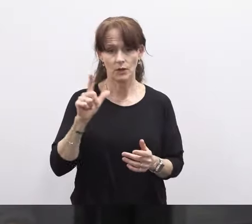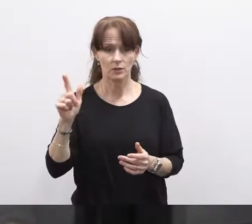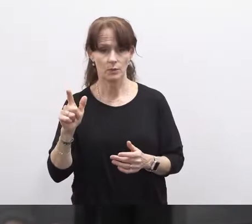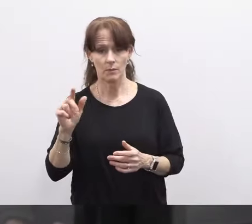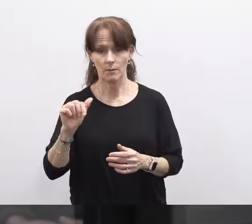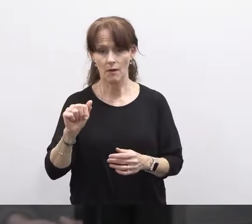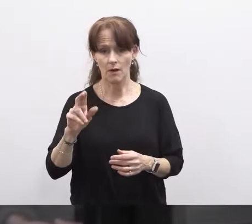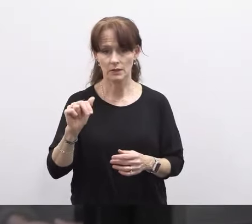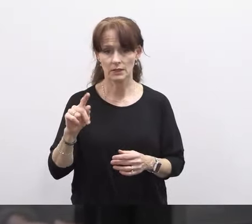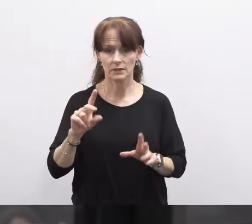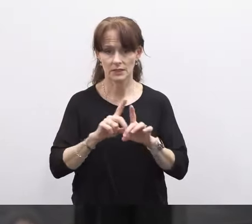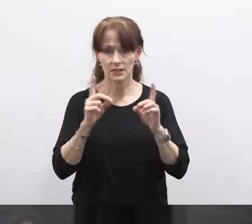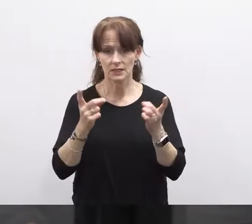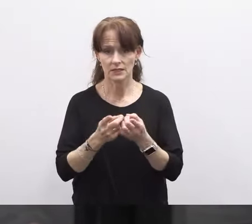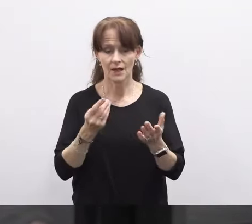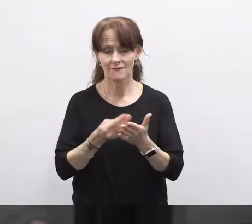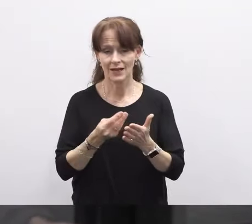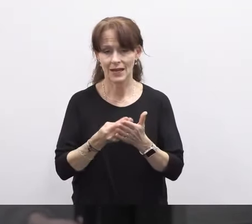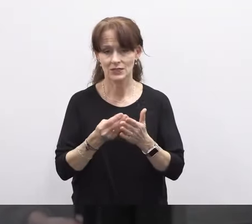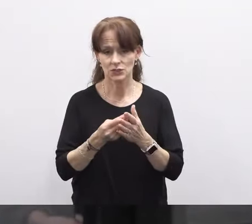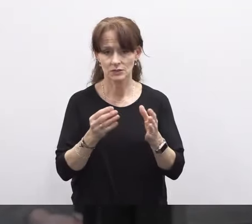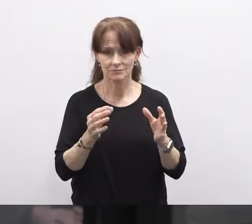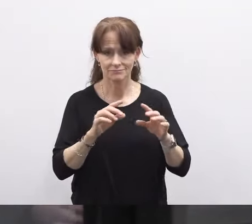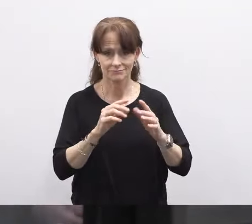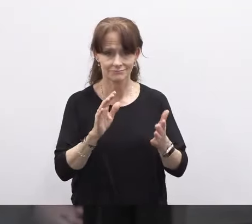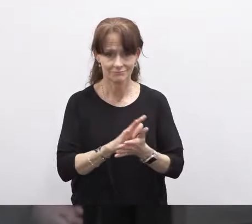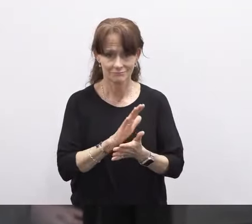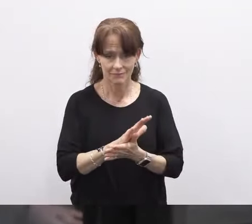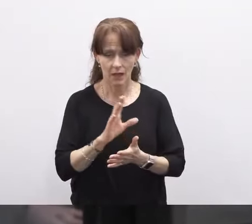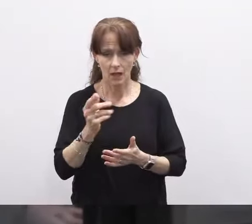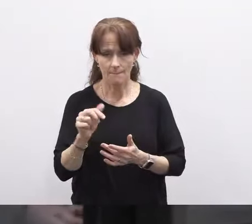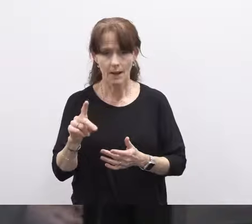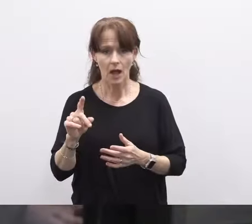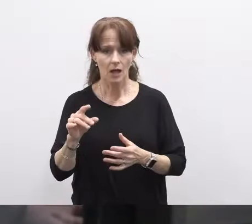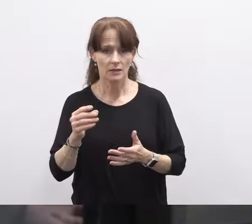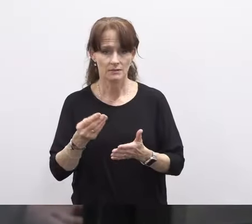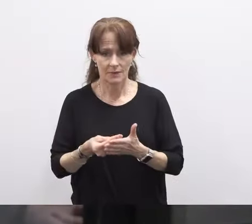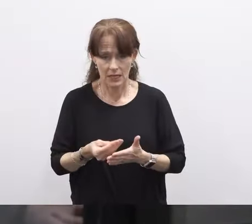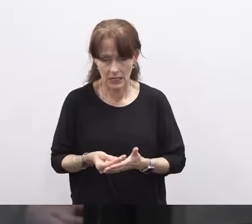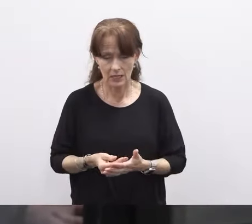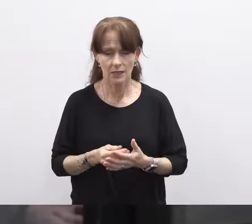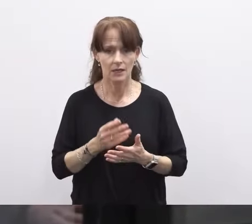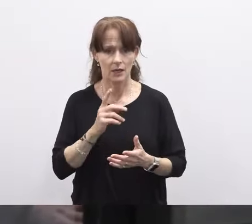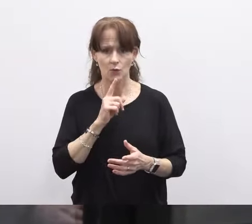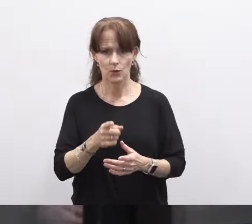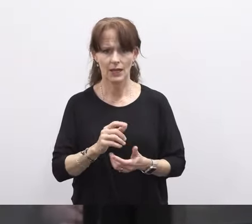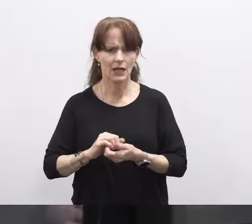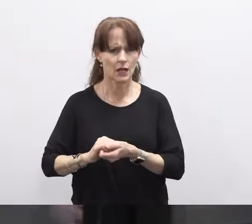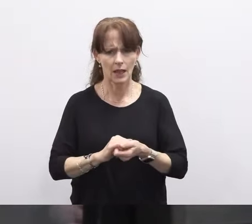of district's financial statements and bond measures. And our audit process is a very collaborative process